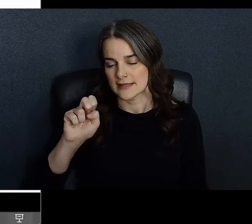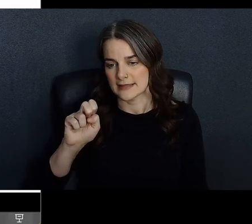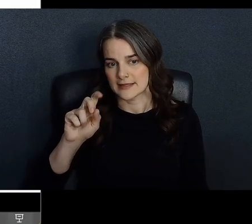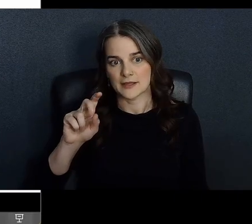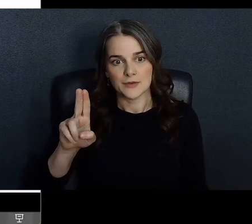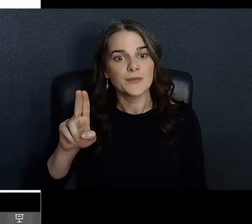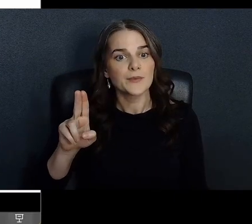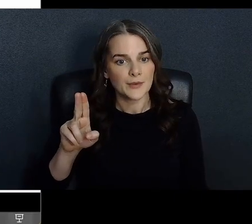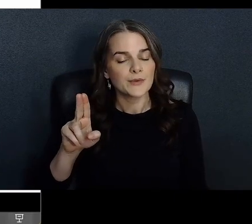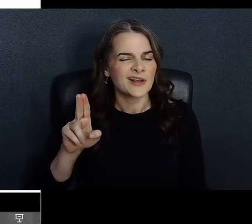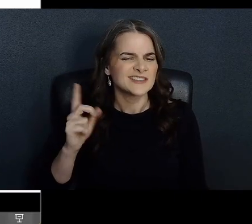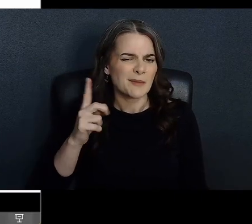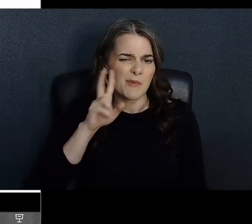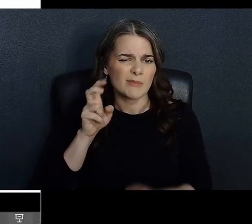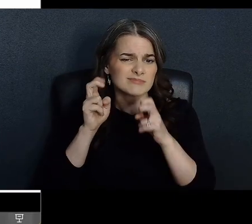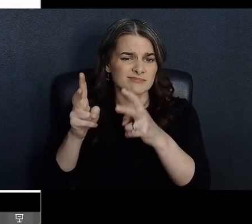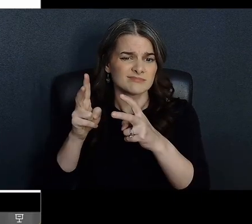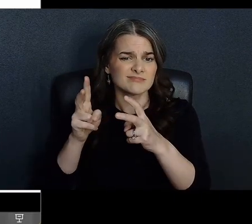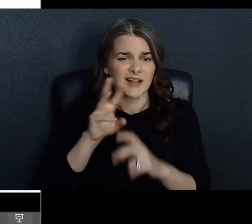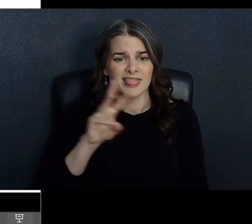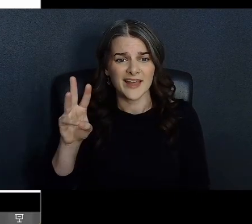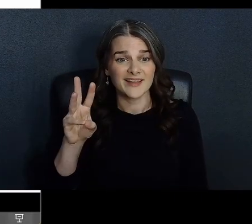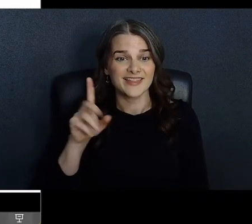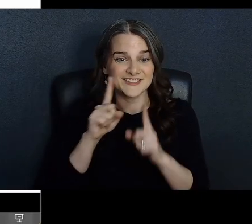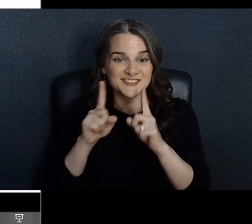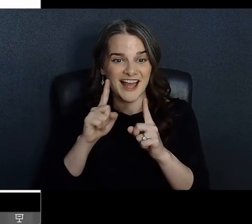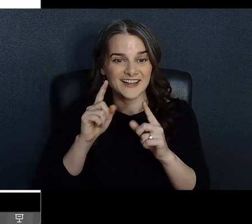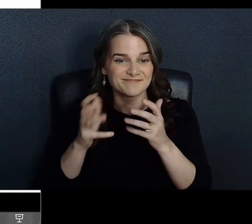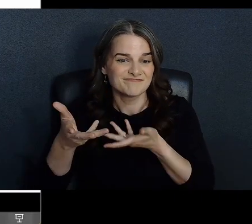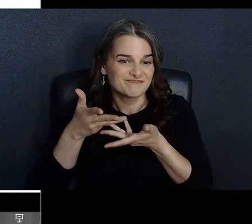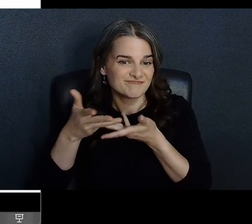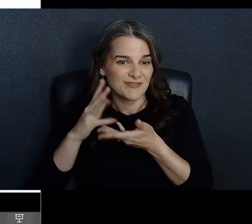with all the resources for today's webinar.